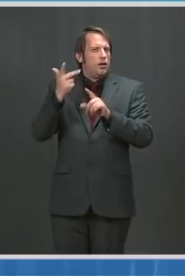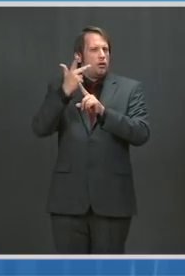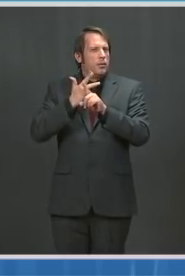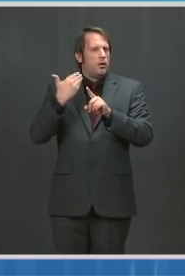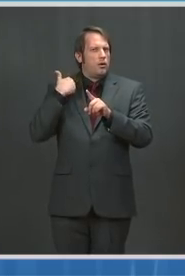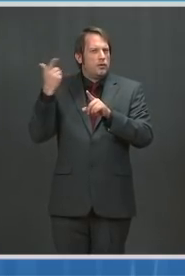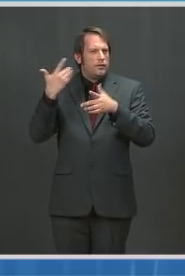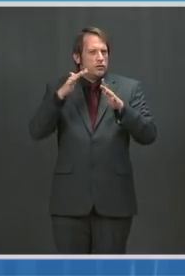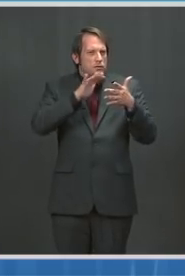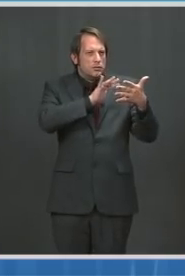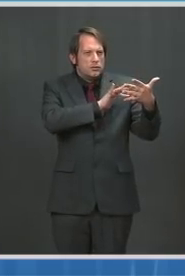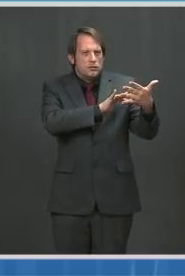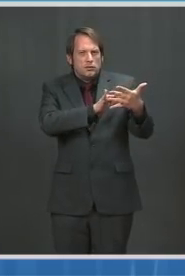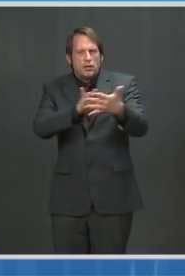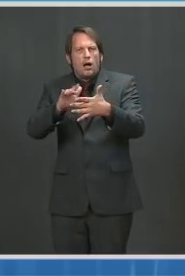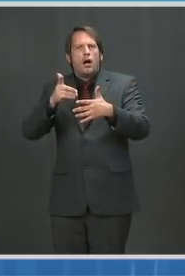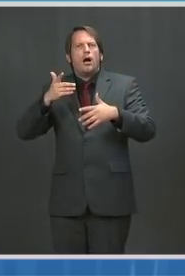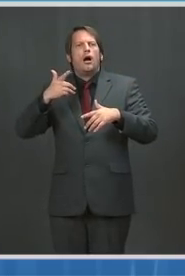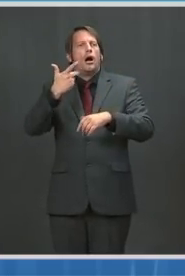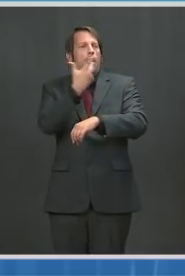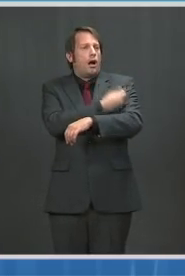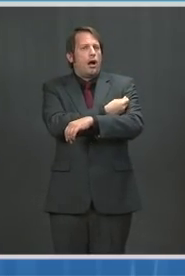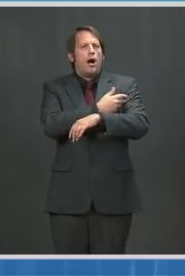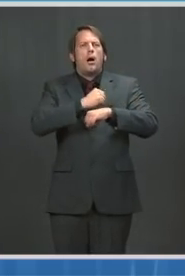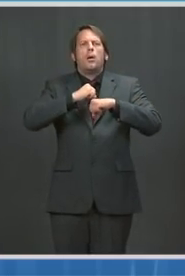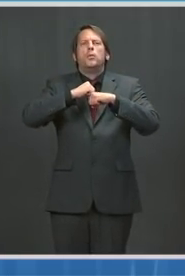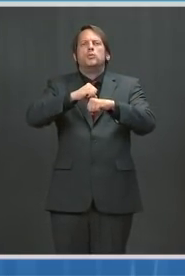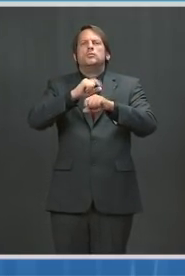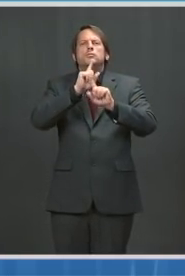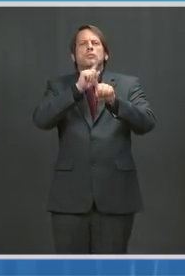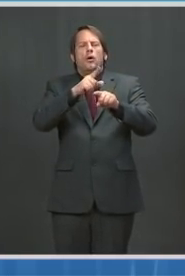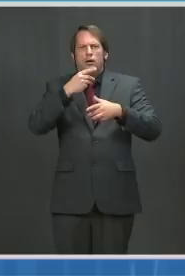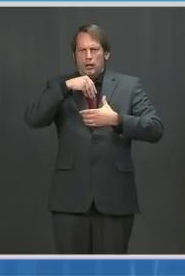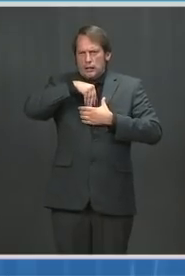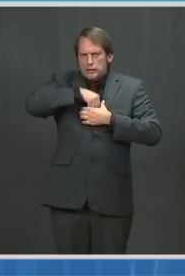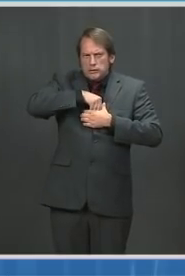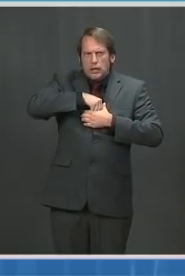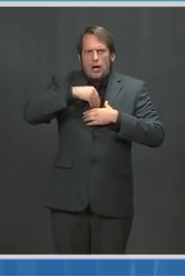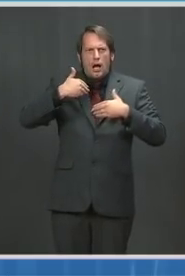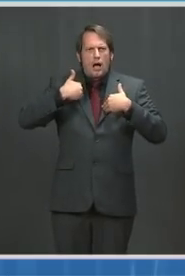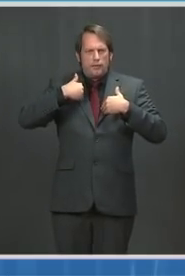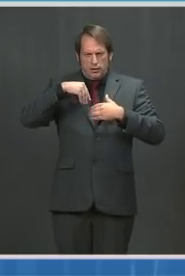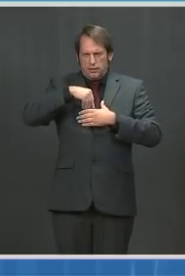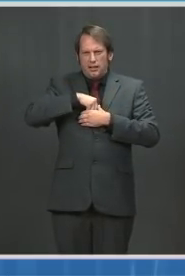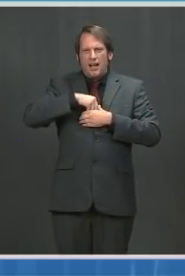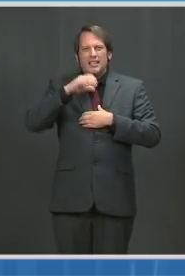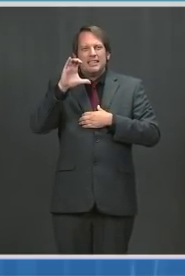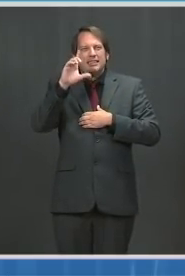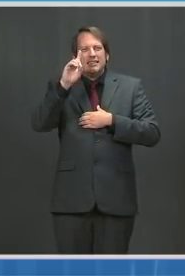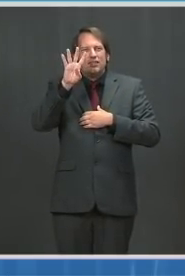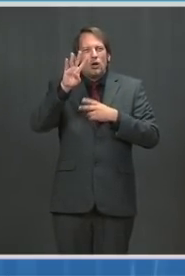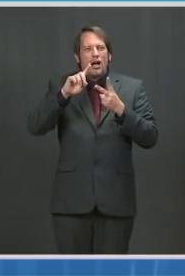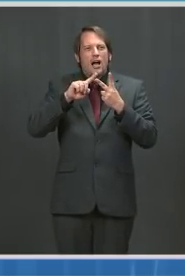including both antibodies CD4 and CD8 T cells following natural infection.